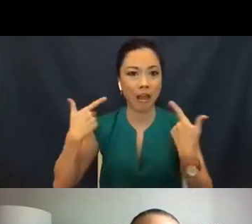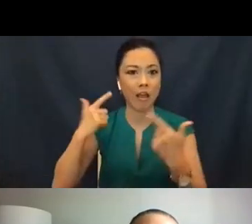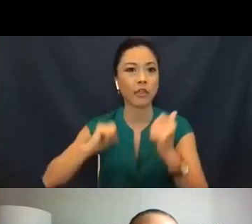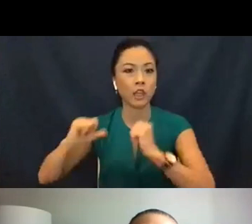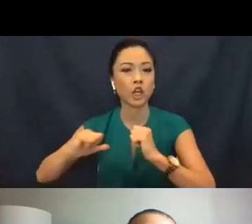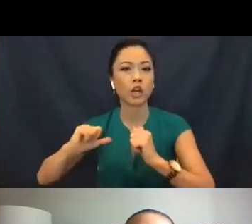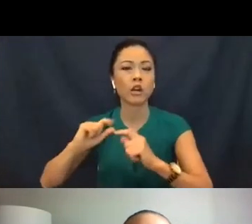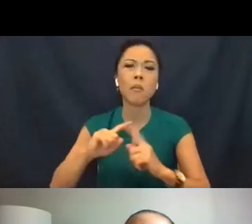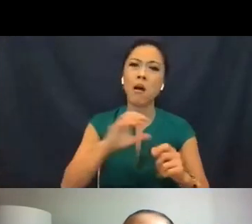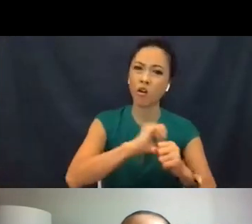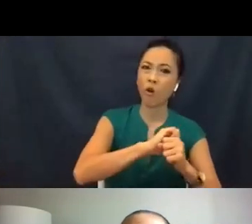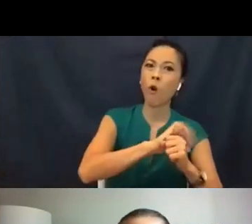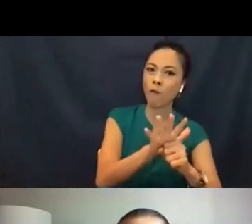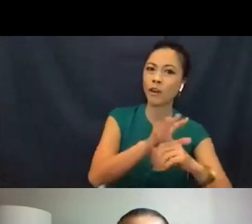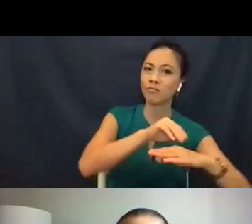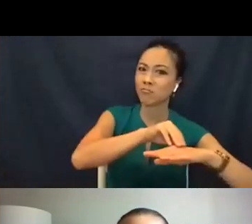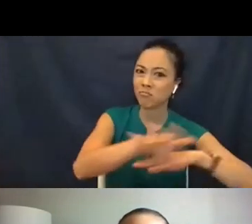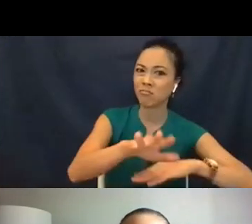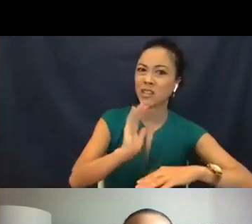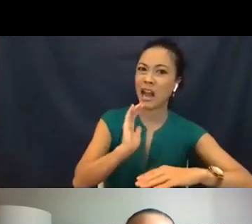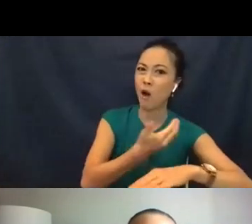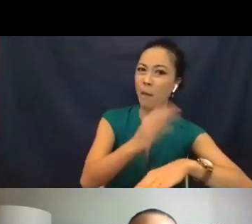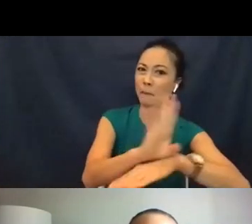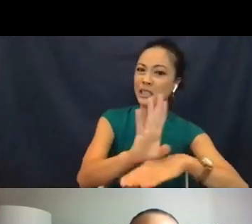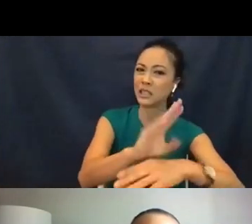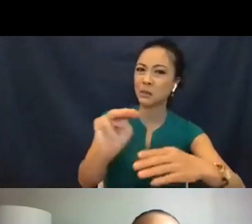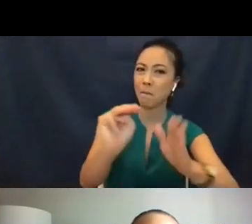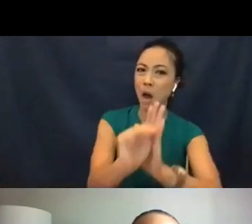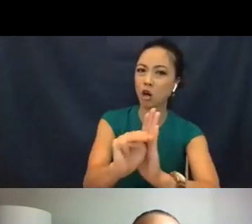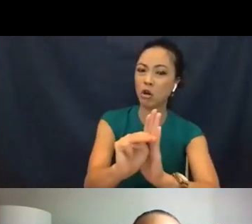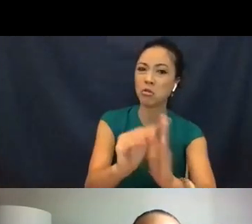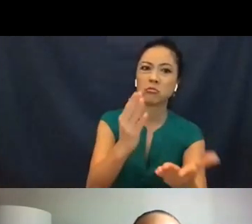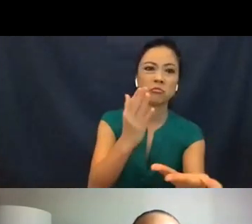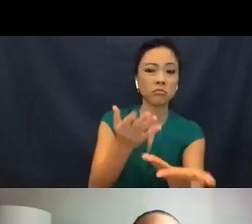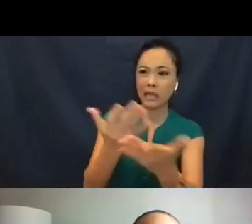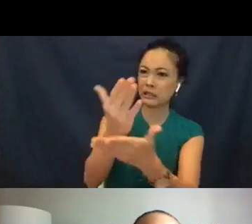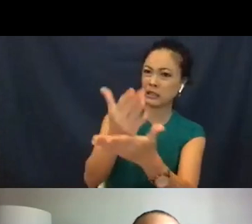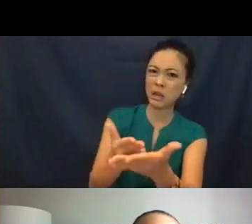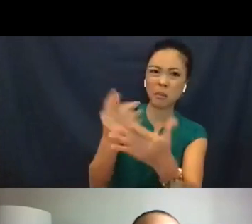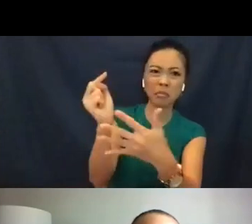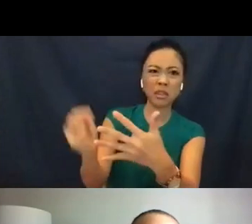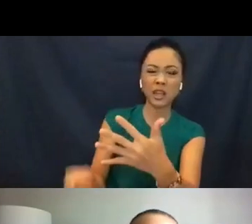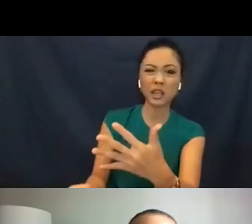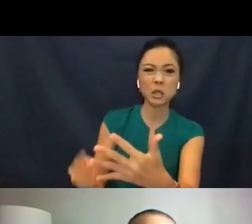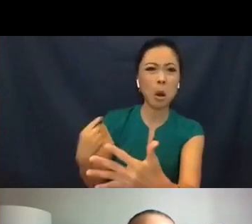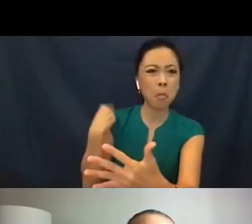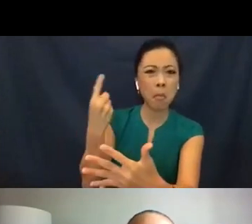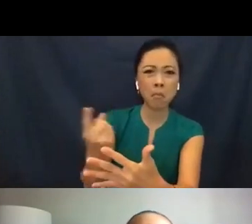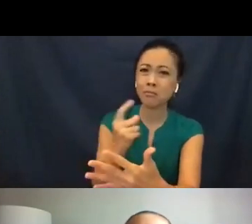model that did not ever work, so I think it is imperative that we look at these models